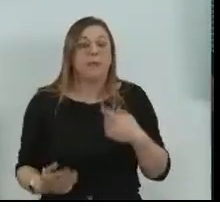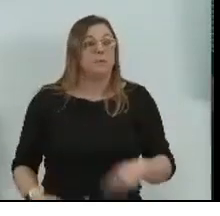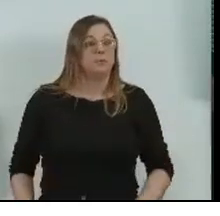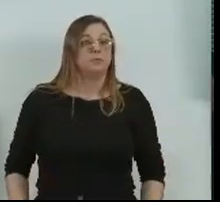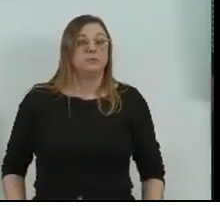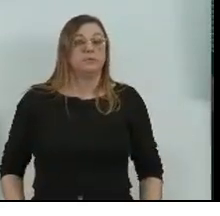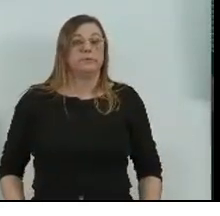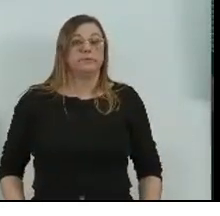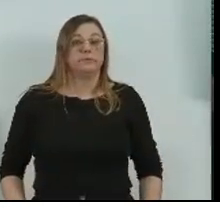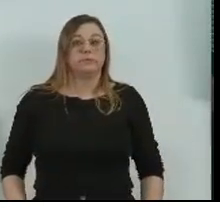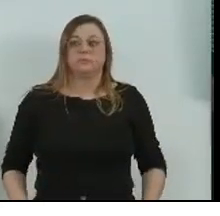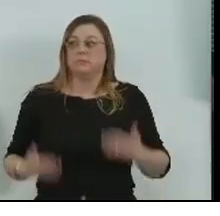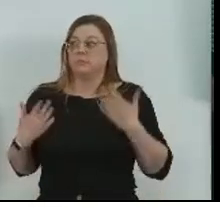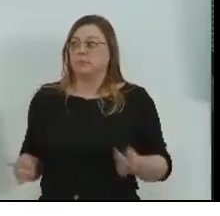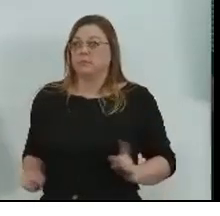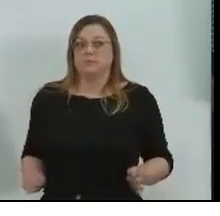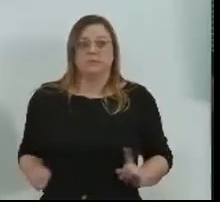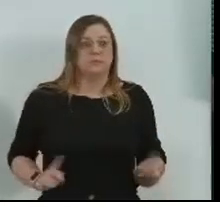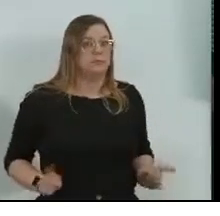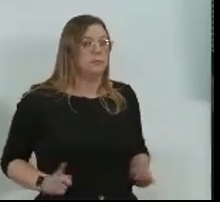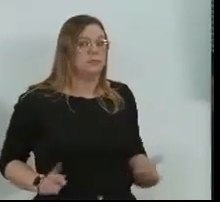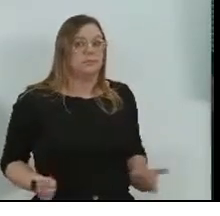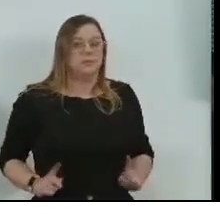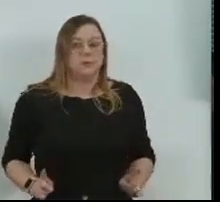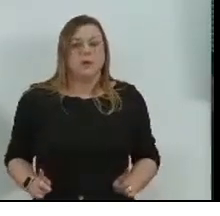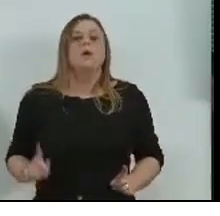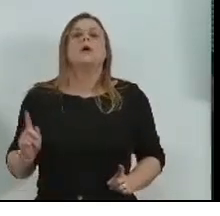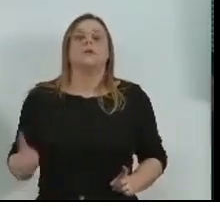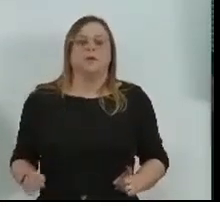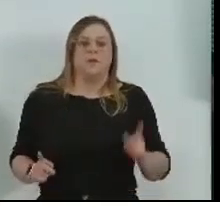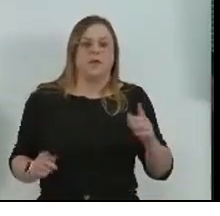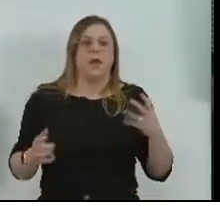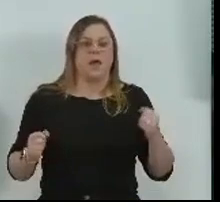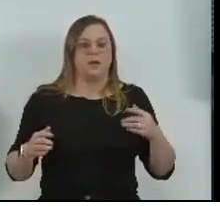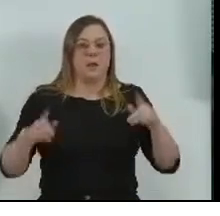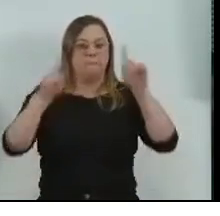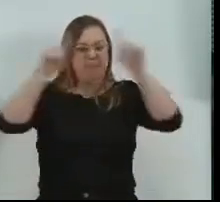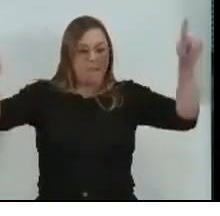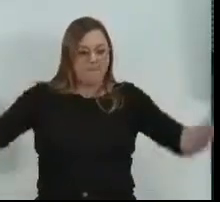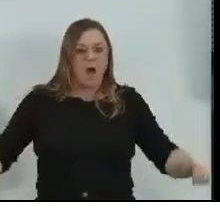just like not knowing what's going on. So then they got the big sheets of paper and